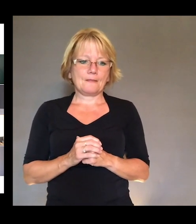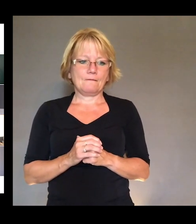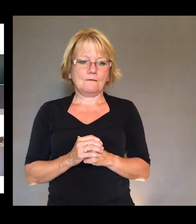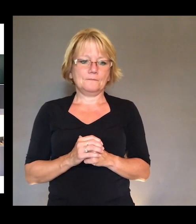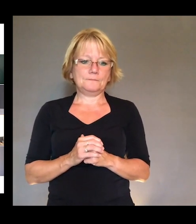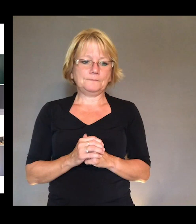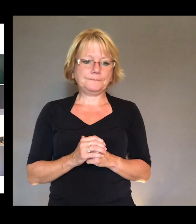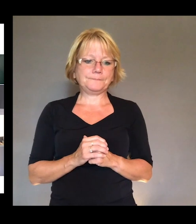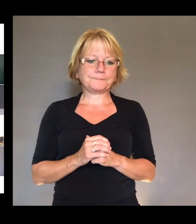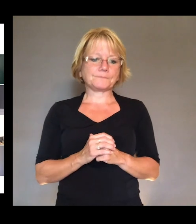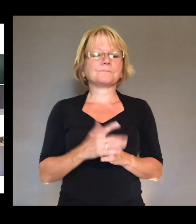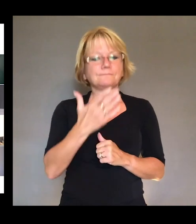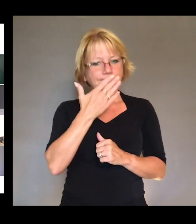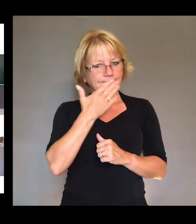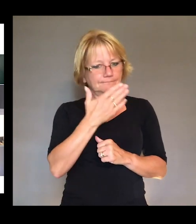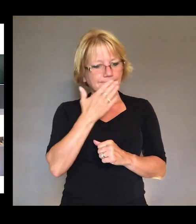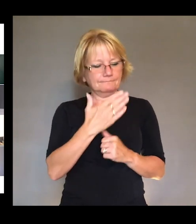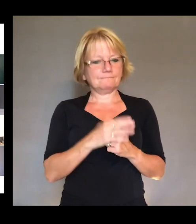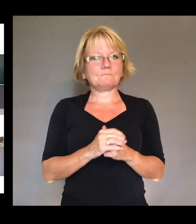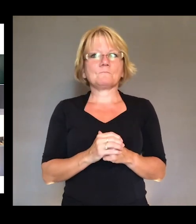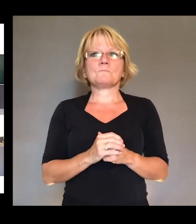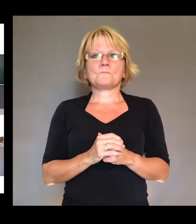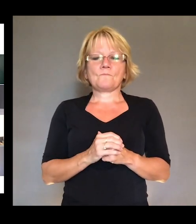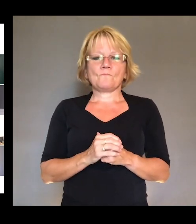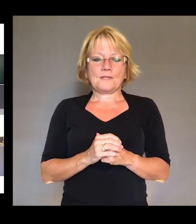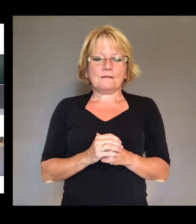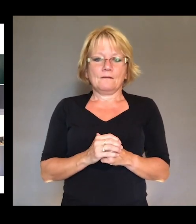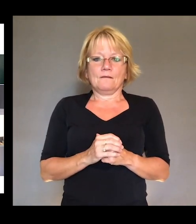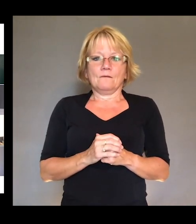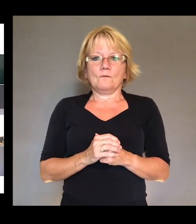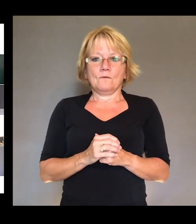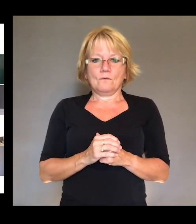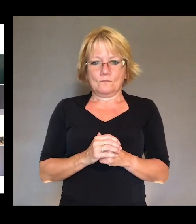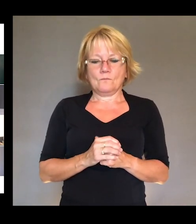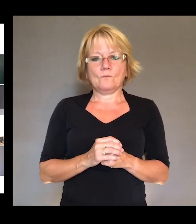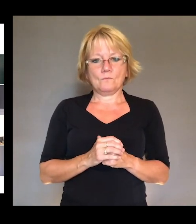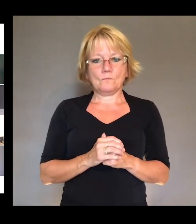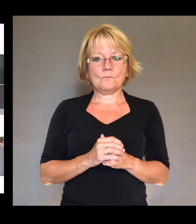Is anybody saying something? No. So again, thank you for that. And again, I think that is one of the things we don't have time.